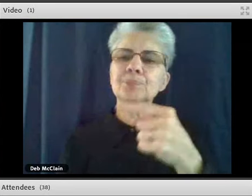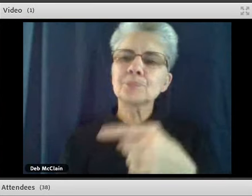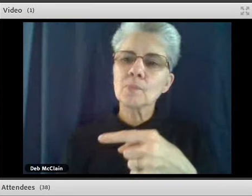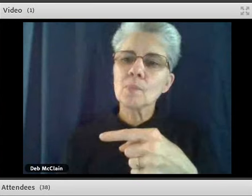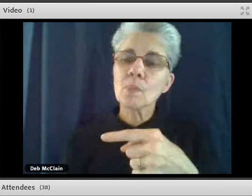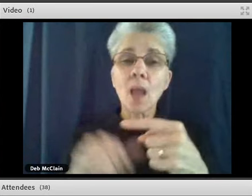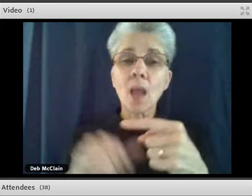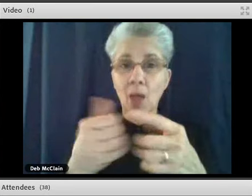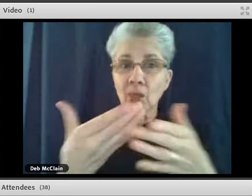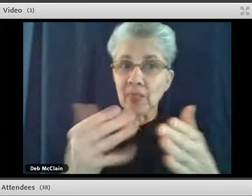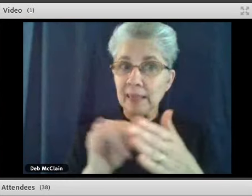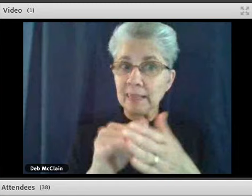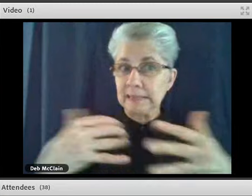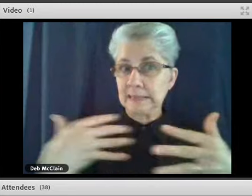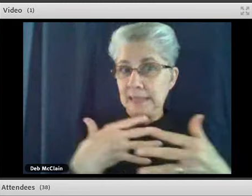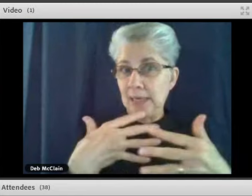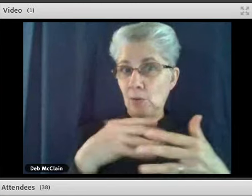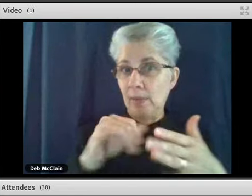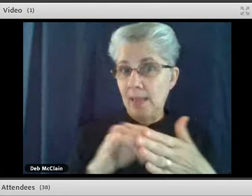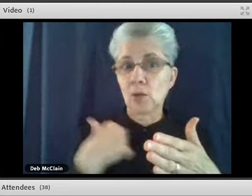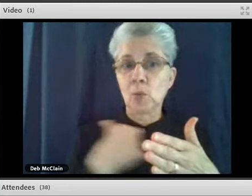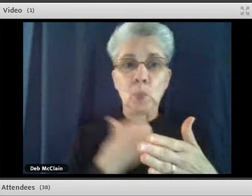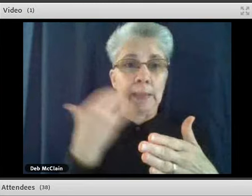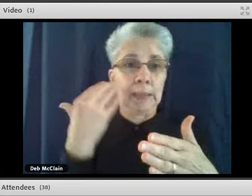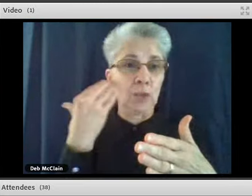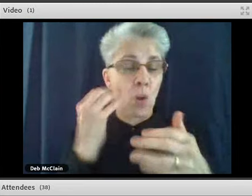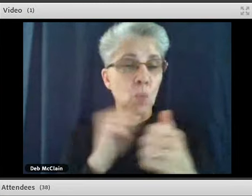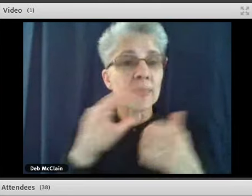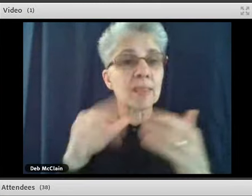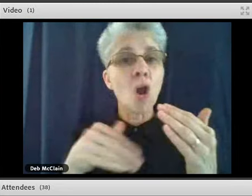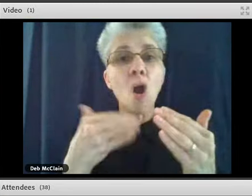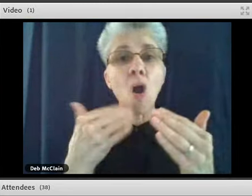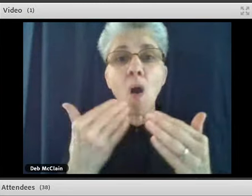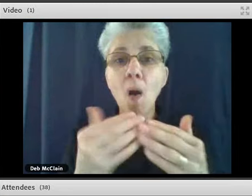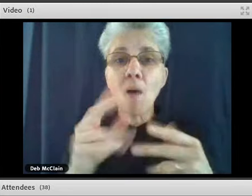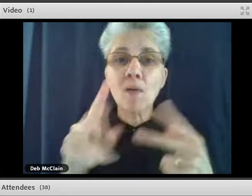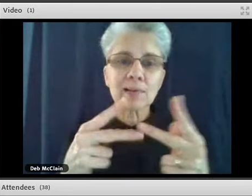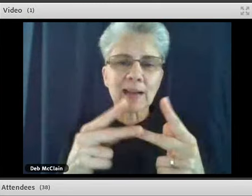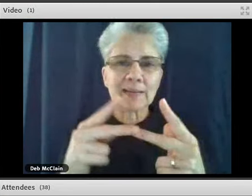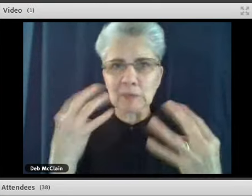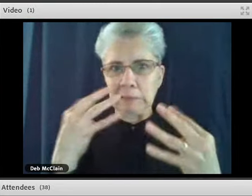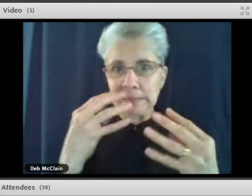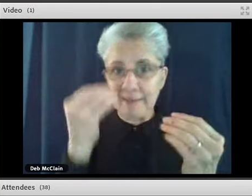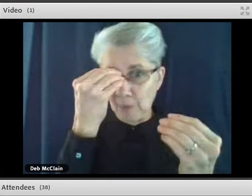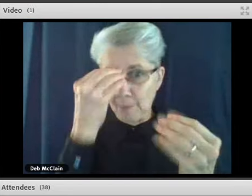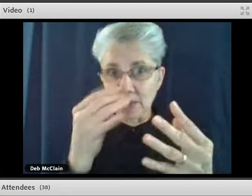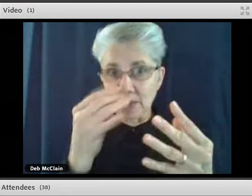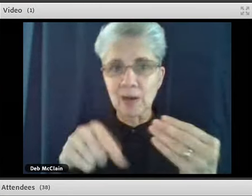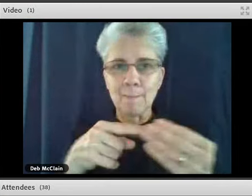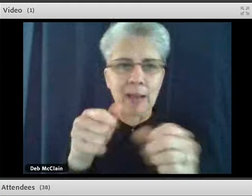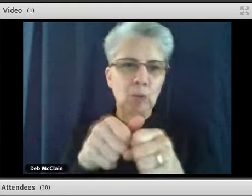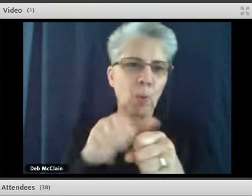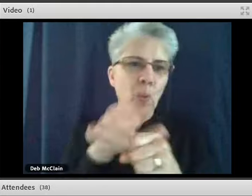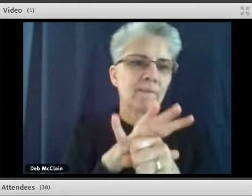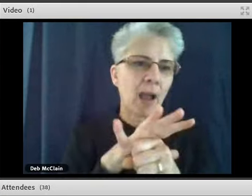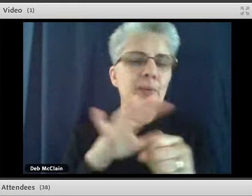And so, the other thing that's kind of scary -- and we know this with all the kind of crazy information that's out there about coronavirus --